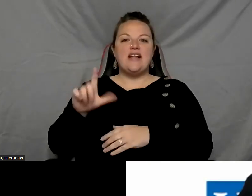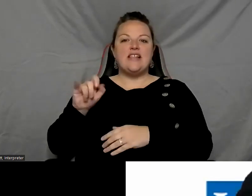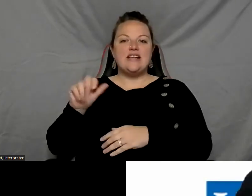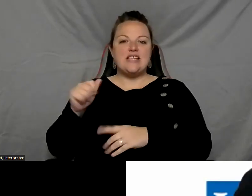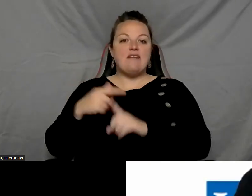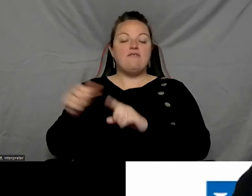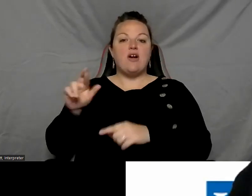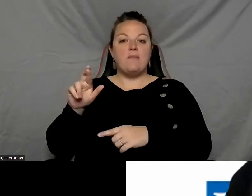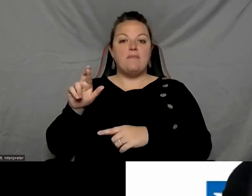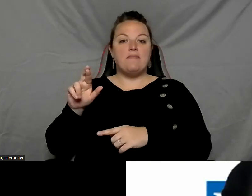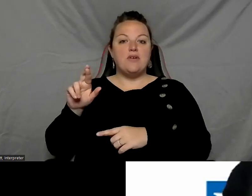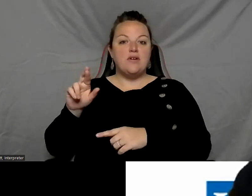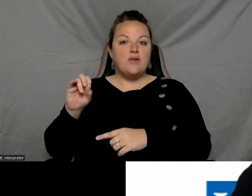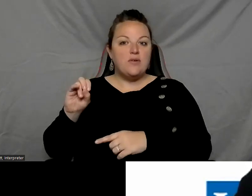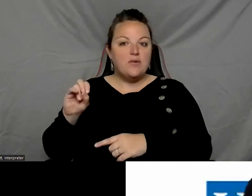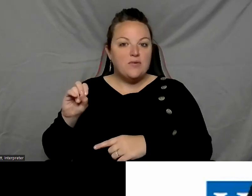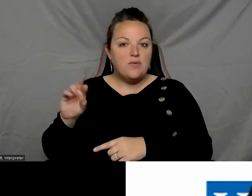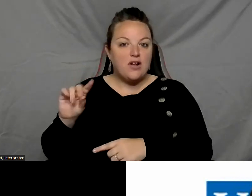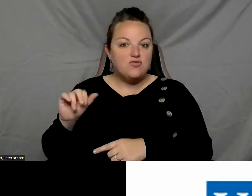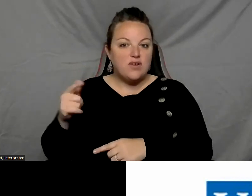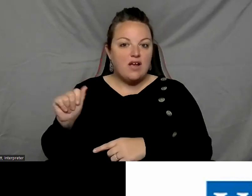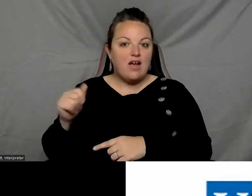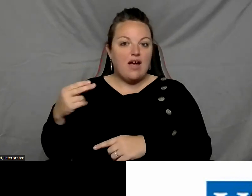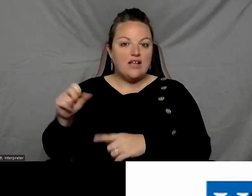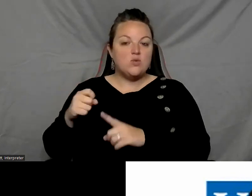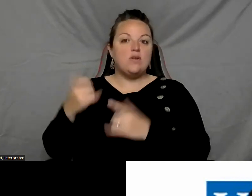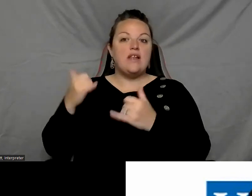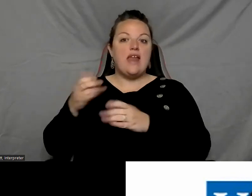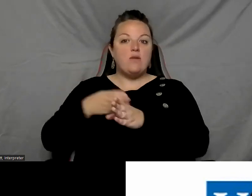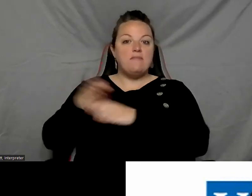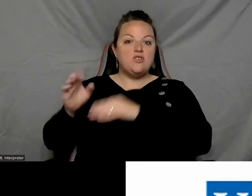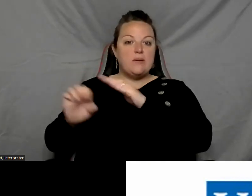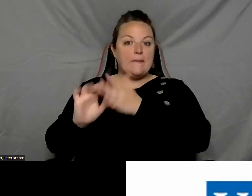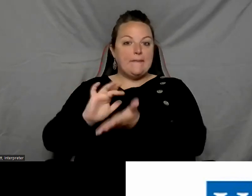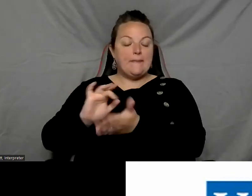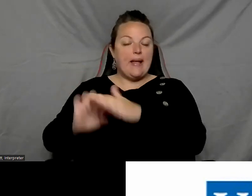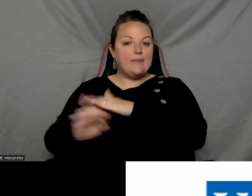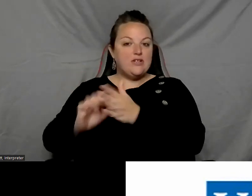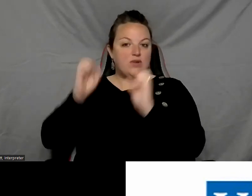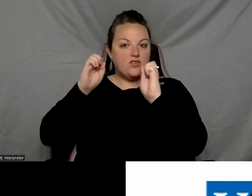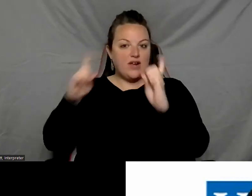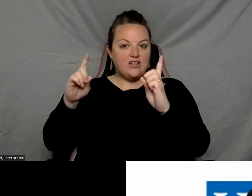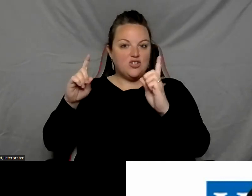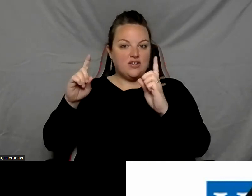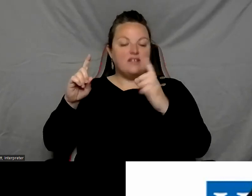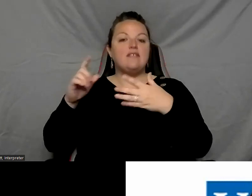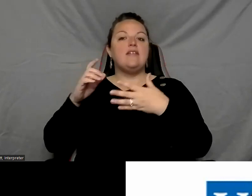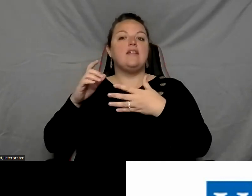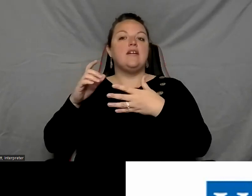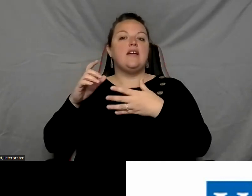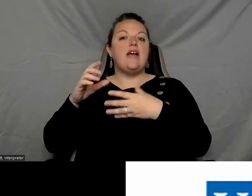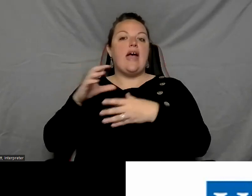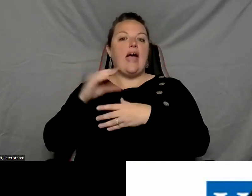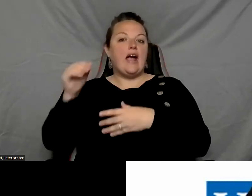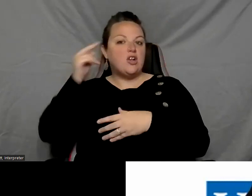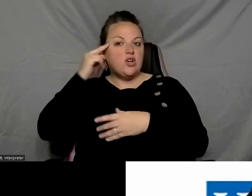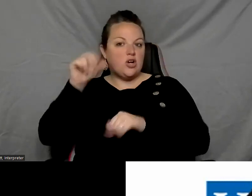in 202 1 and is now majoring in elementary education with a minor in neuroscience.